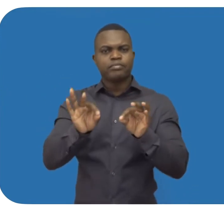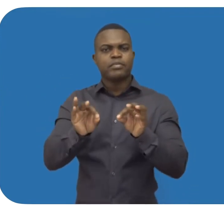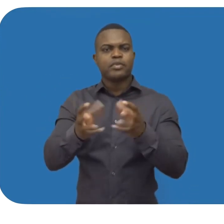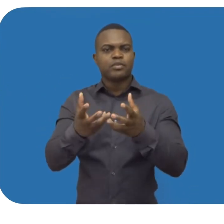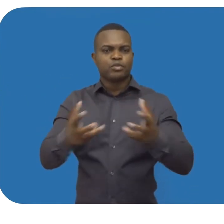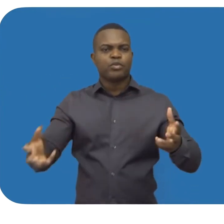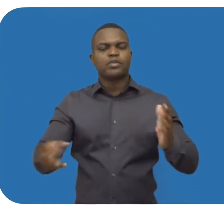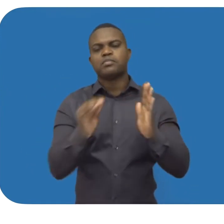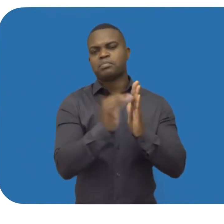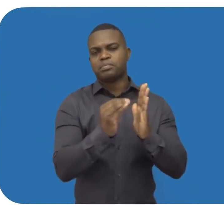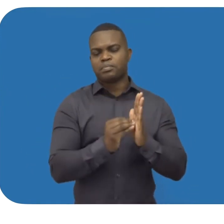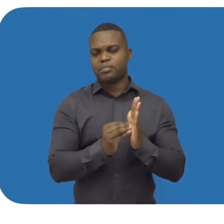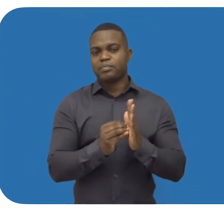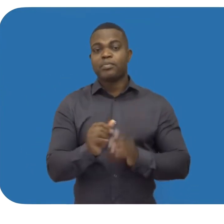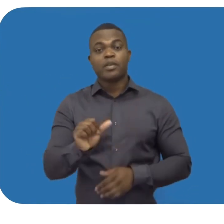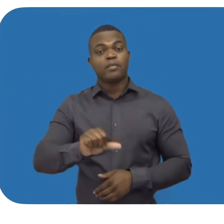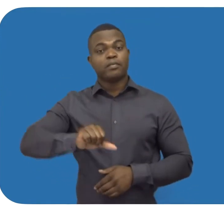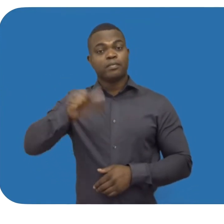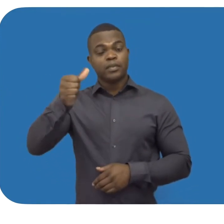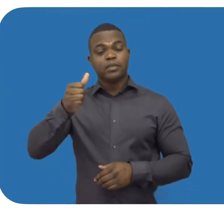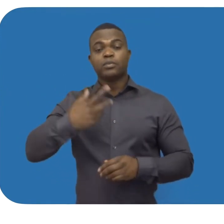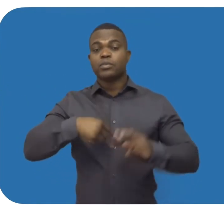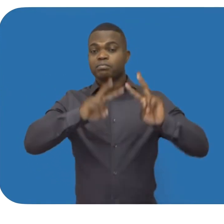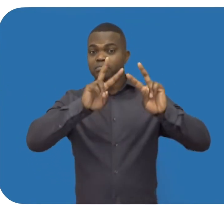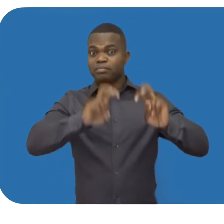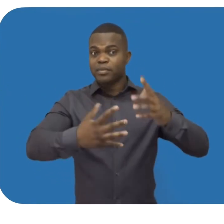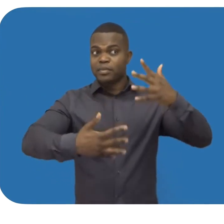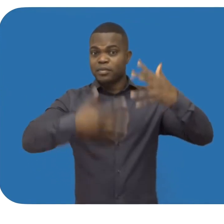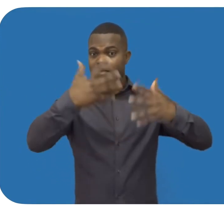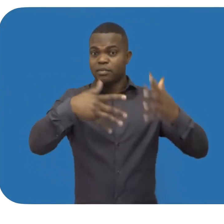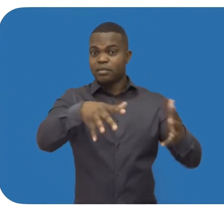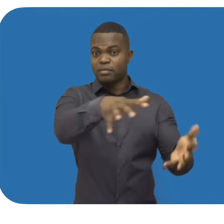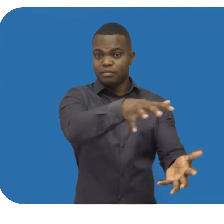First of all, every dataset has to fulfill some qualitative conditions,